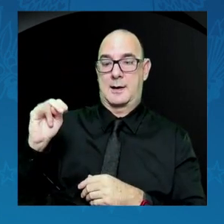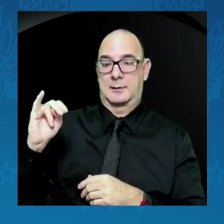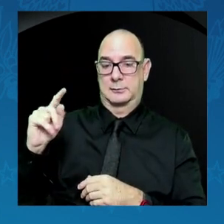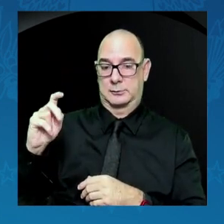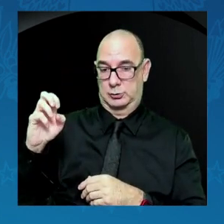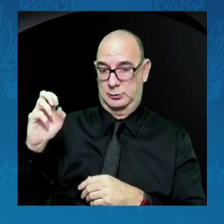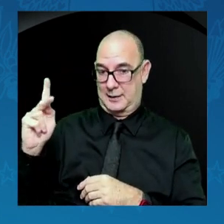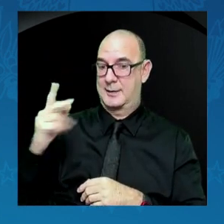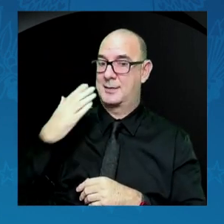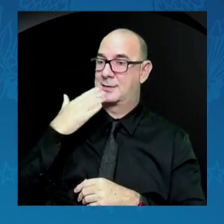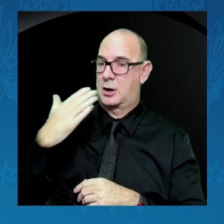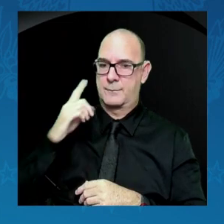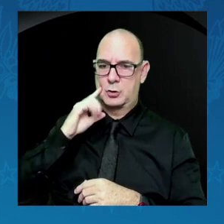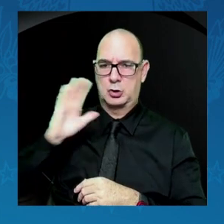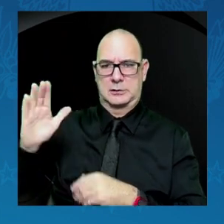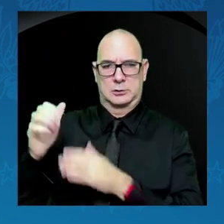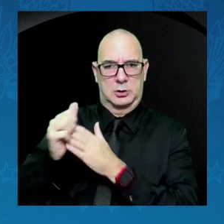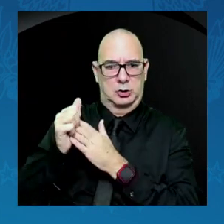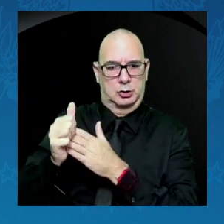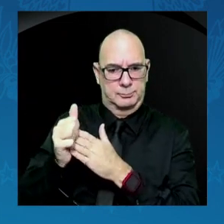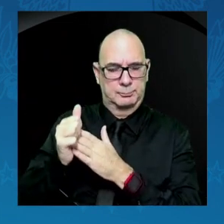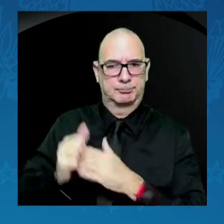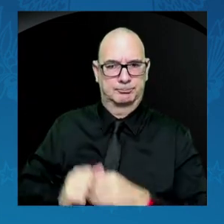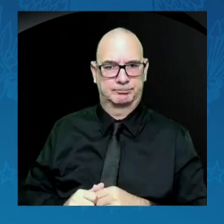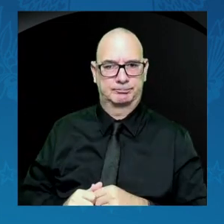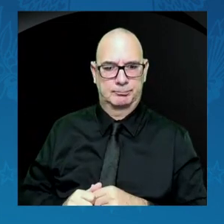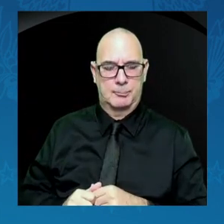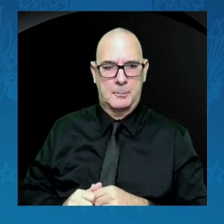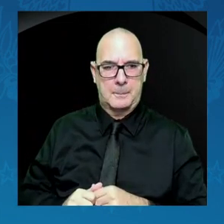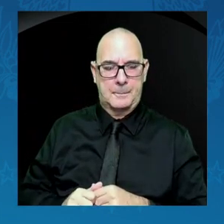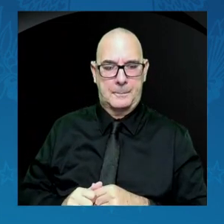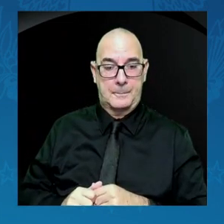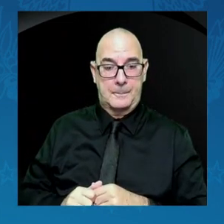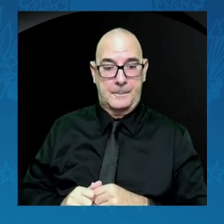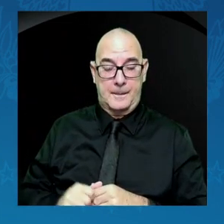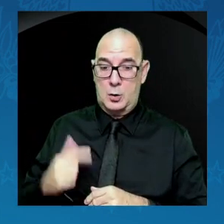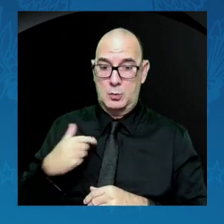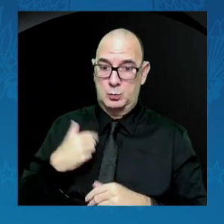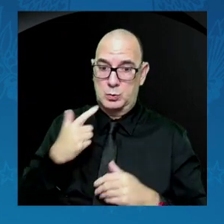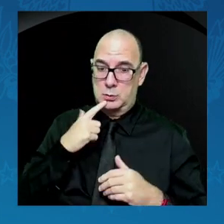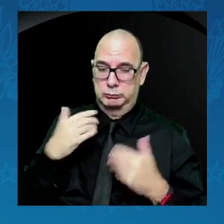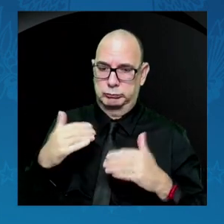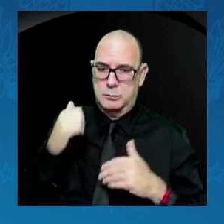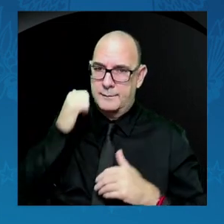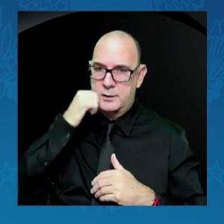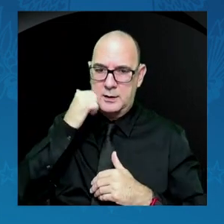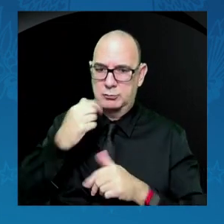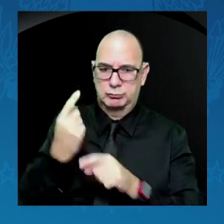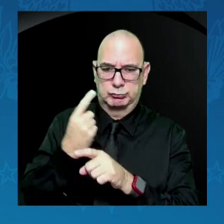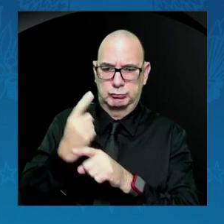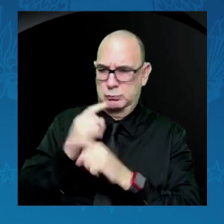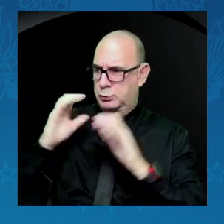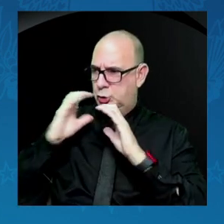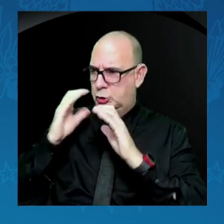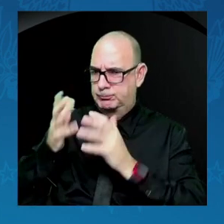We are in regular communication. I also want to thank his partners at Norway and the United States Geological Survey,